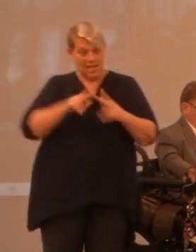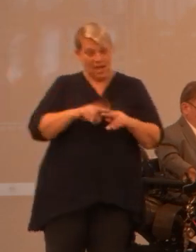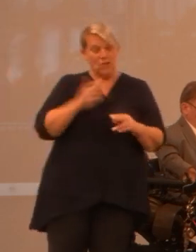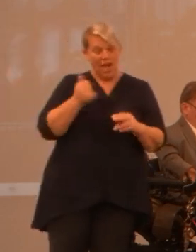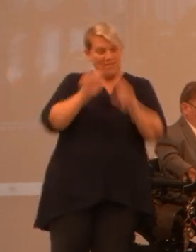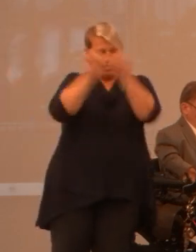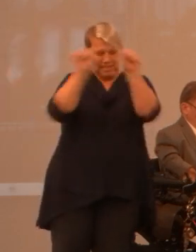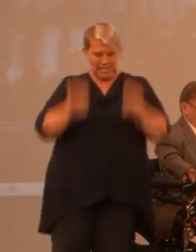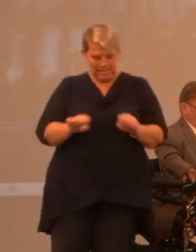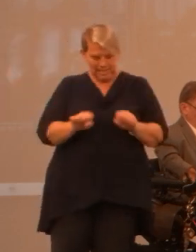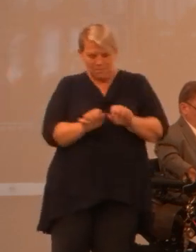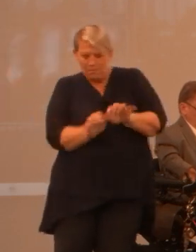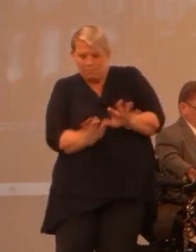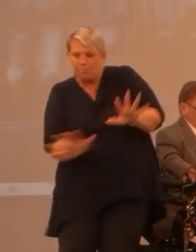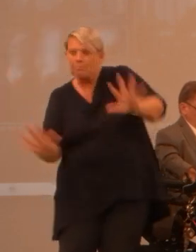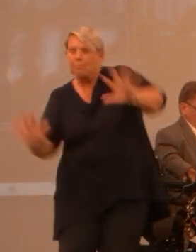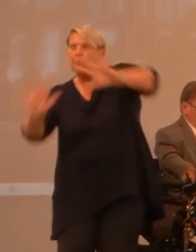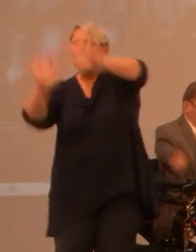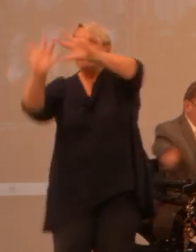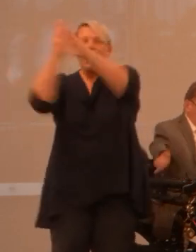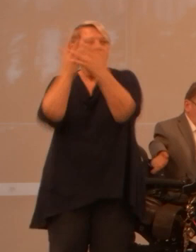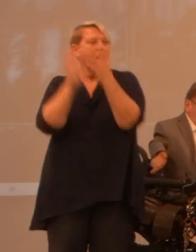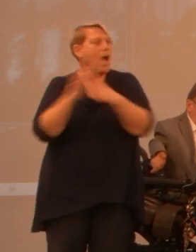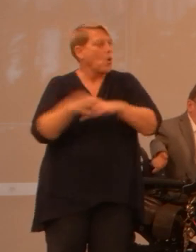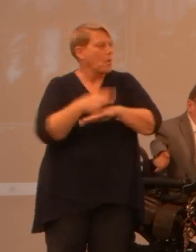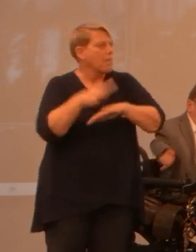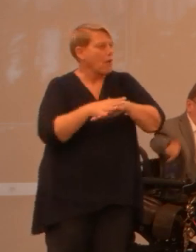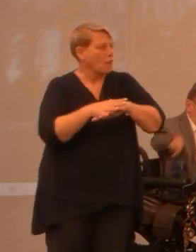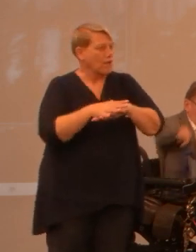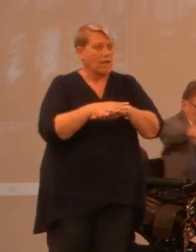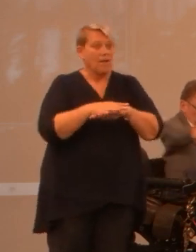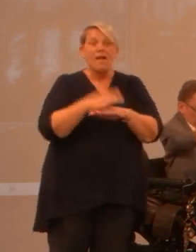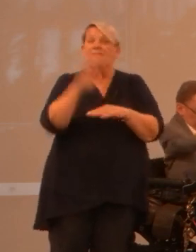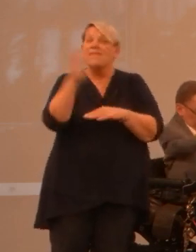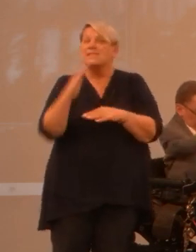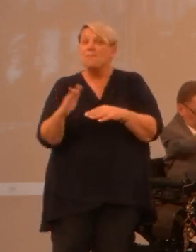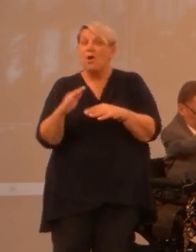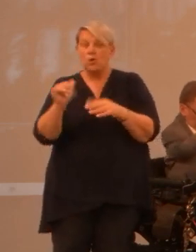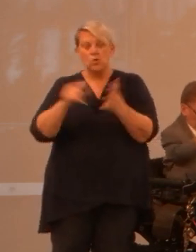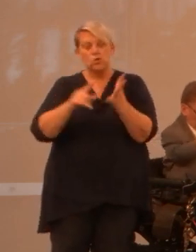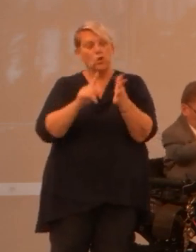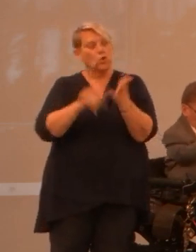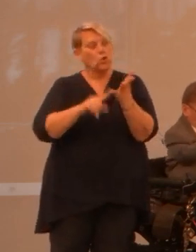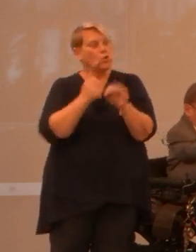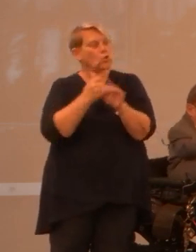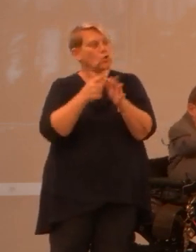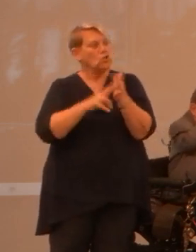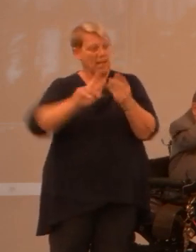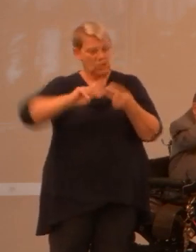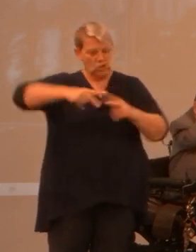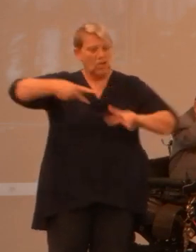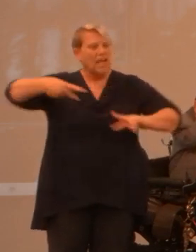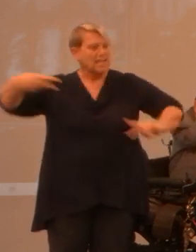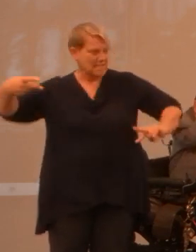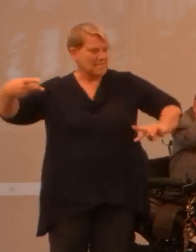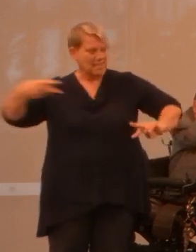of how we maintain that system. Now there's a modern word for that system, it's called eugenics, if I remember on this journey I'll come back to that word.